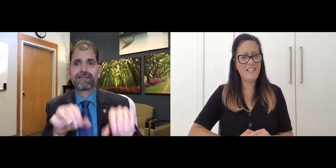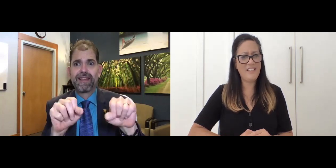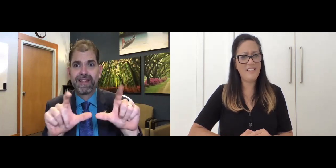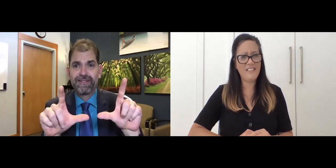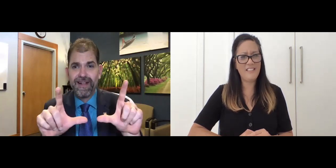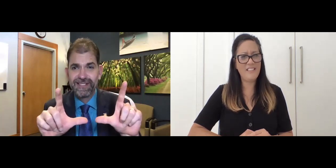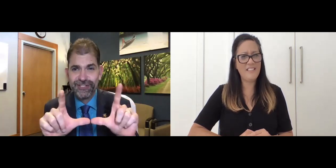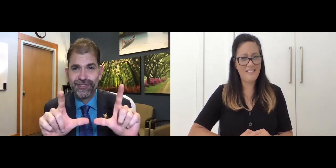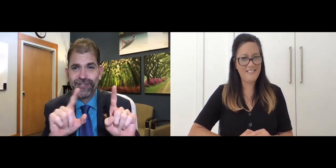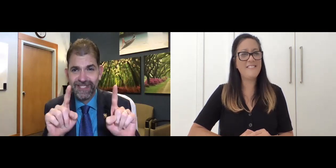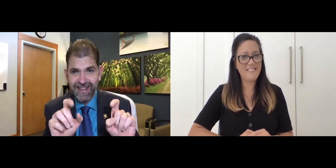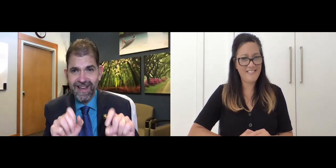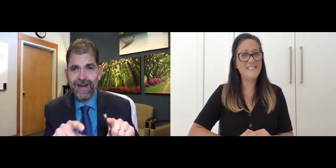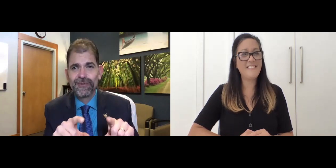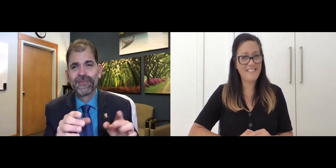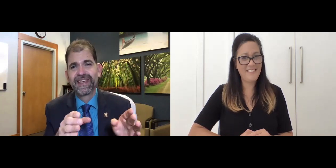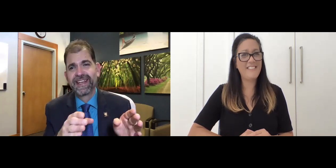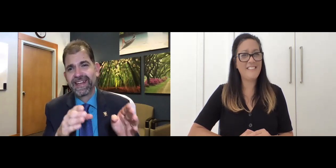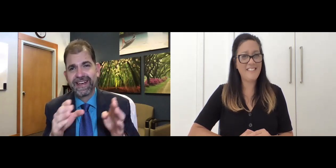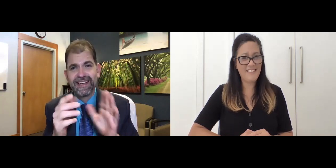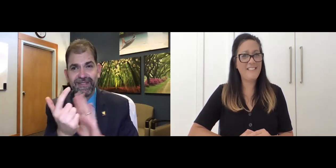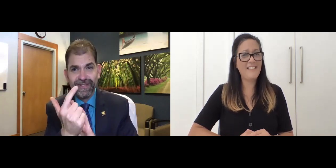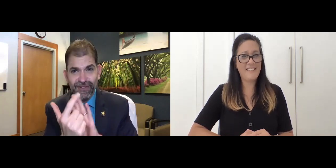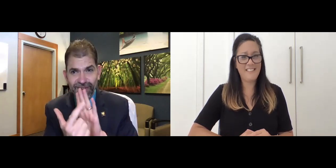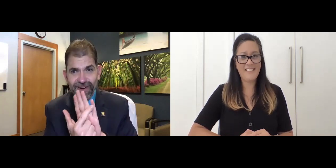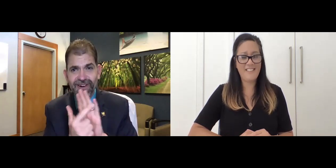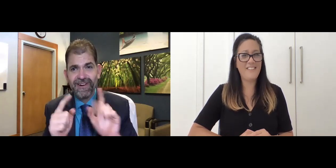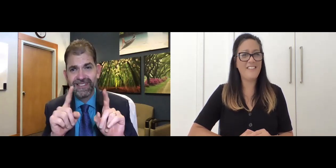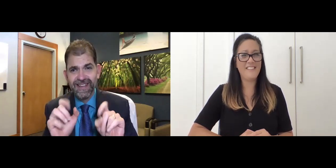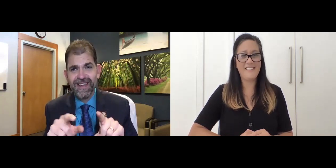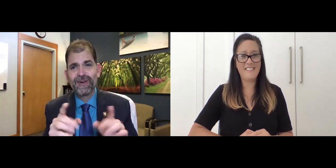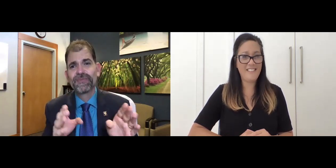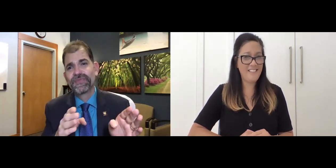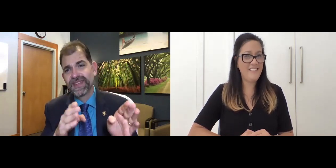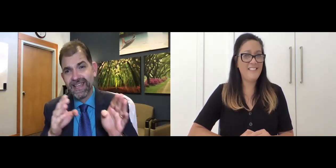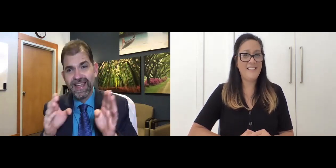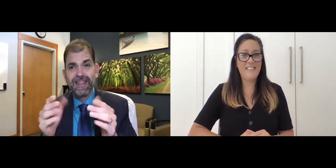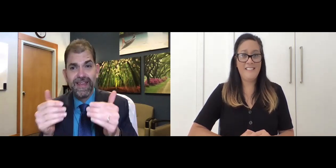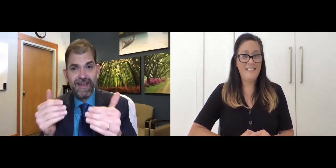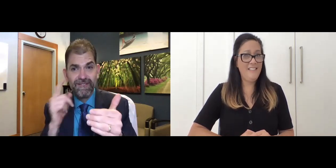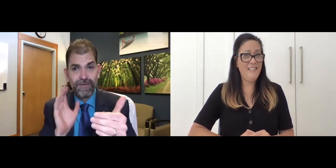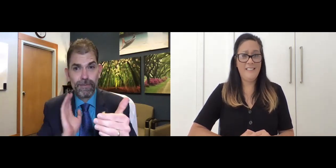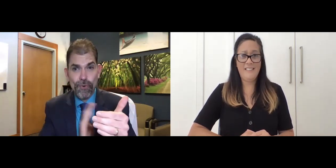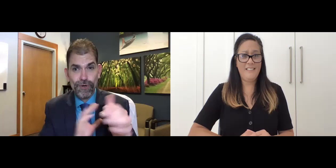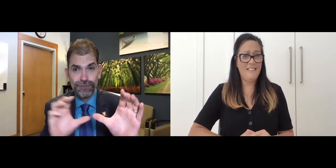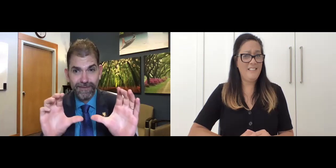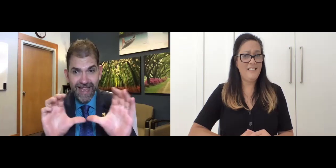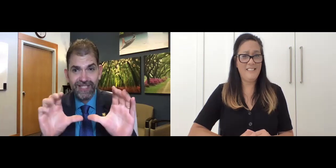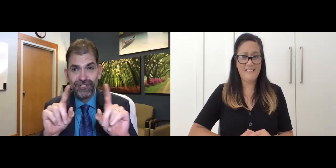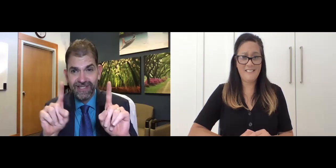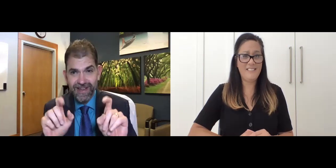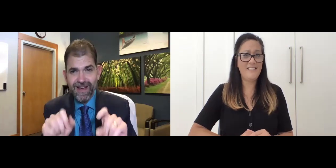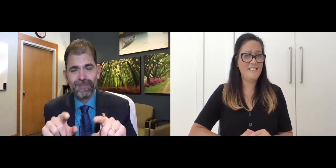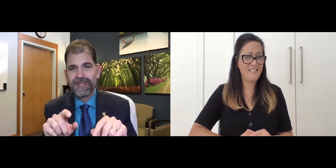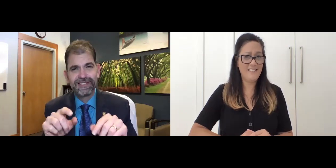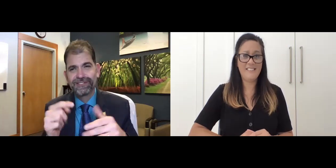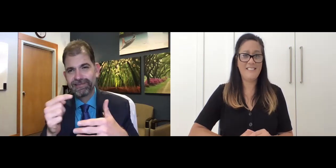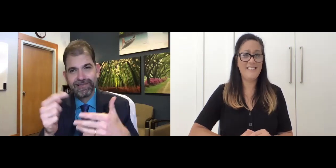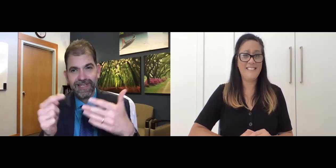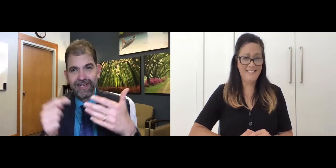After that I went for the licensure exam and the legal exam and the board exam